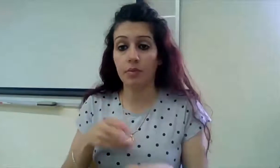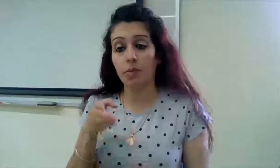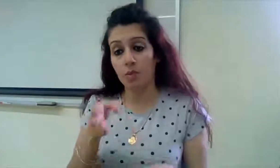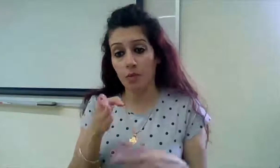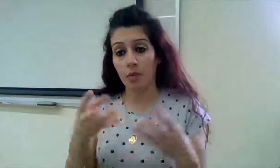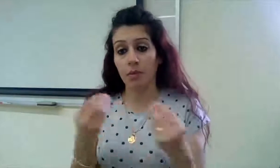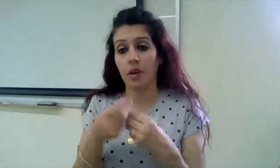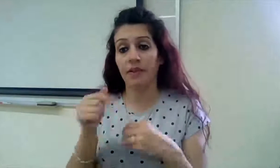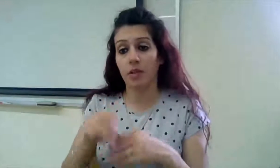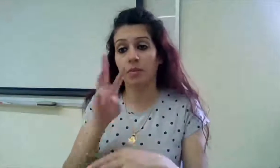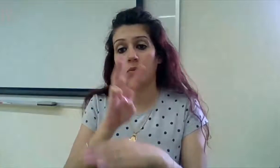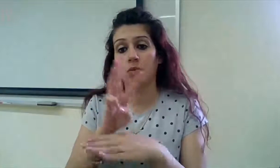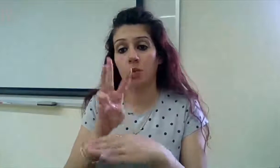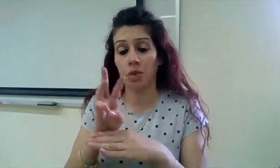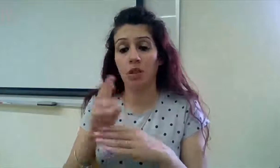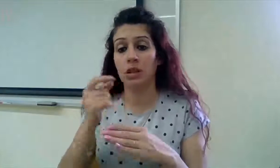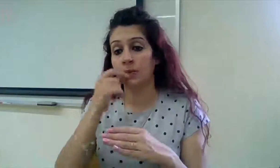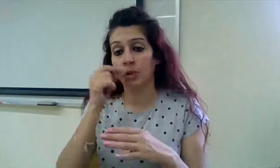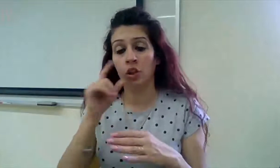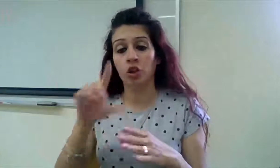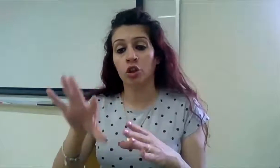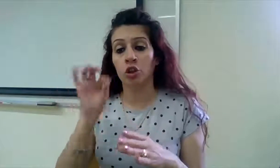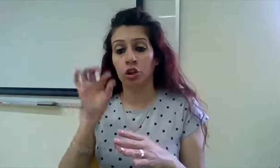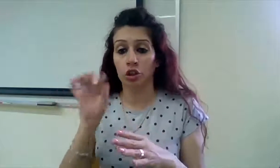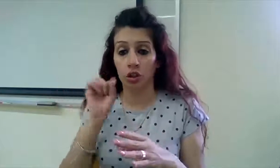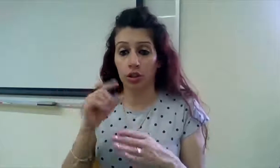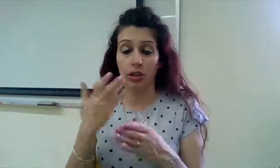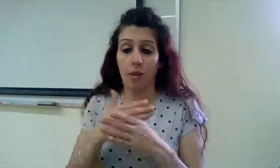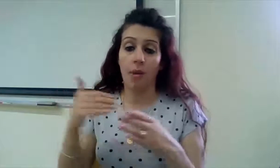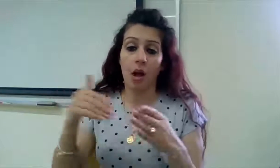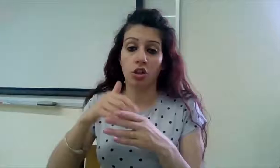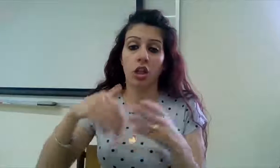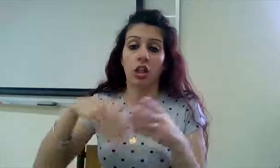managed to reach out to children with disabilities and children with